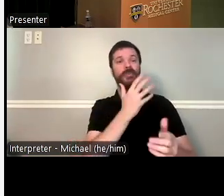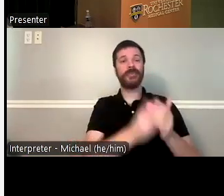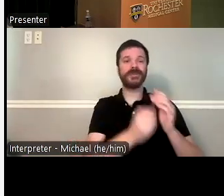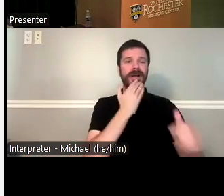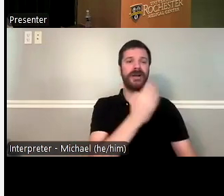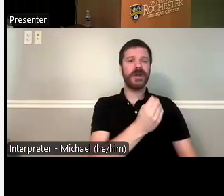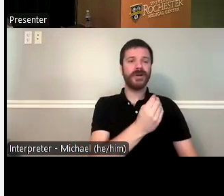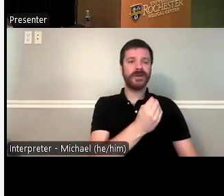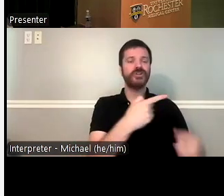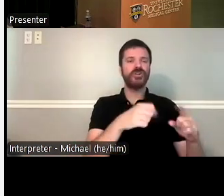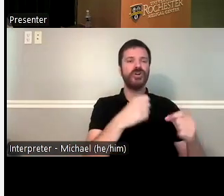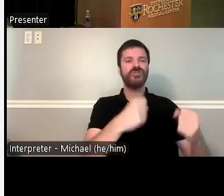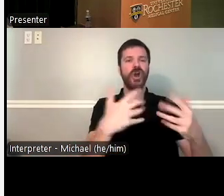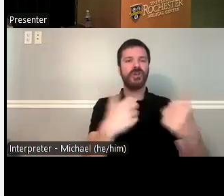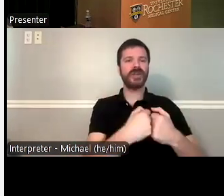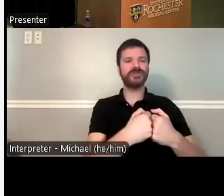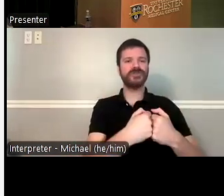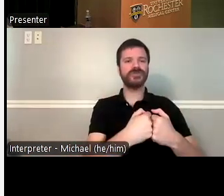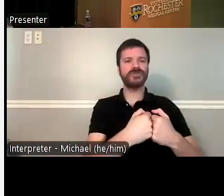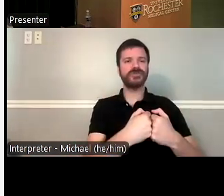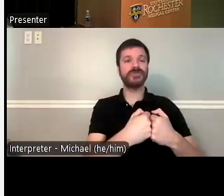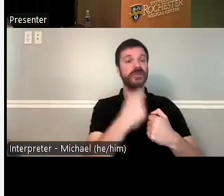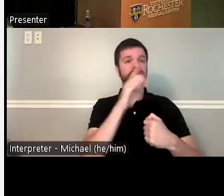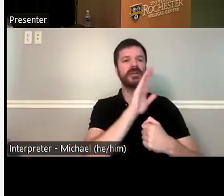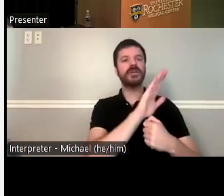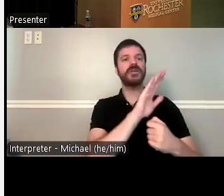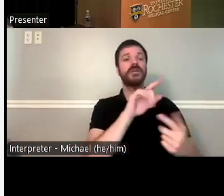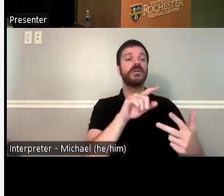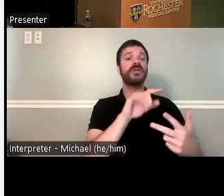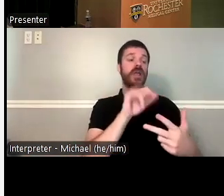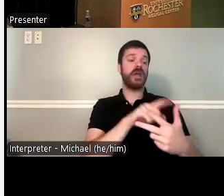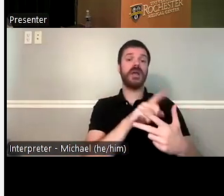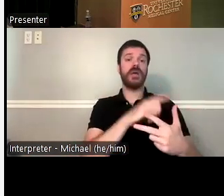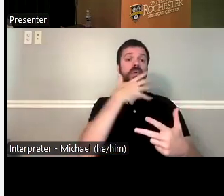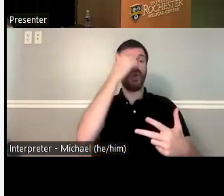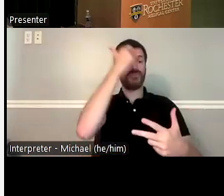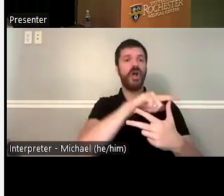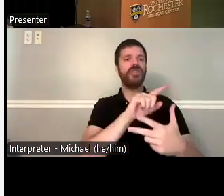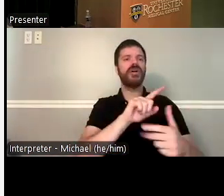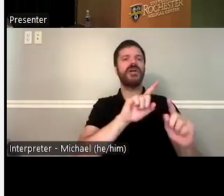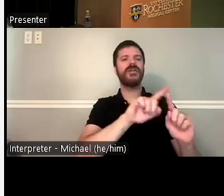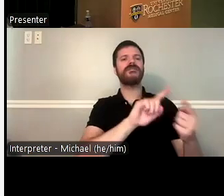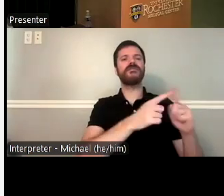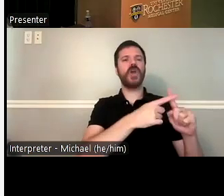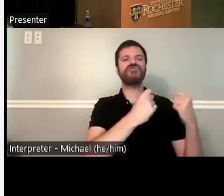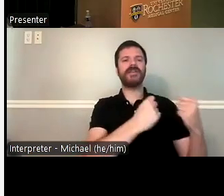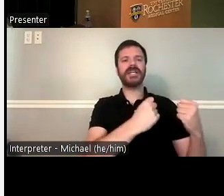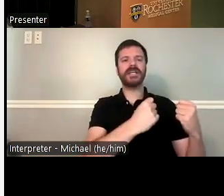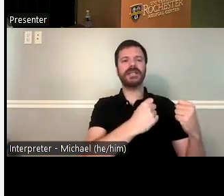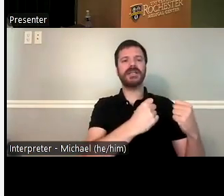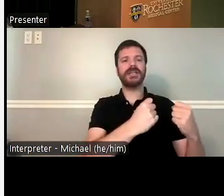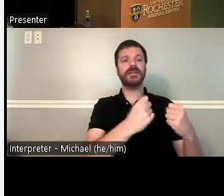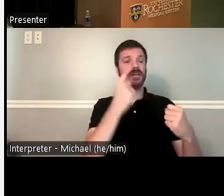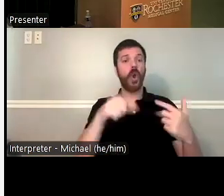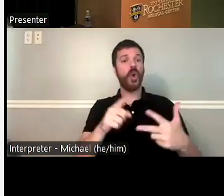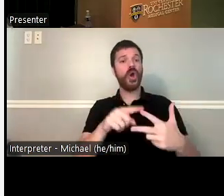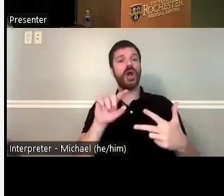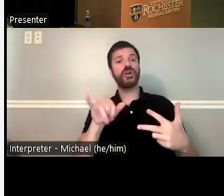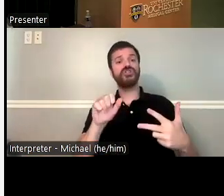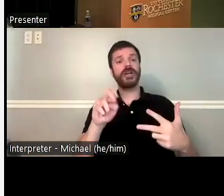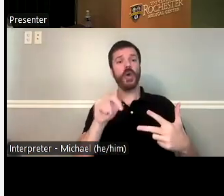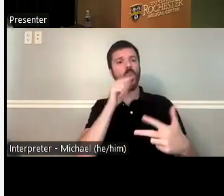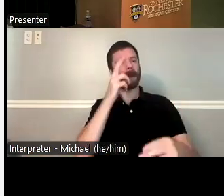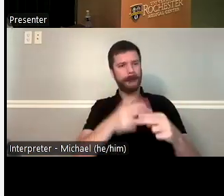in a car crash where his friend was driving and um it was only Jason who mentioned uh his brother and